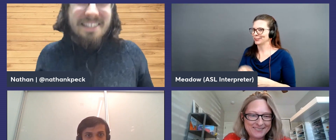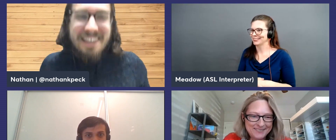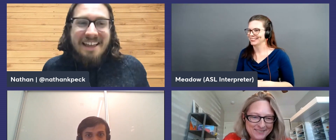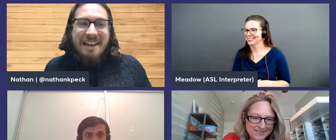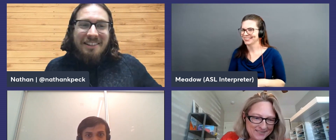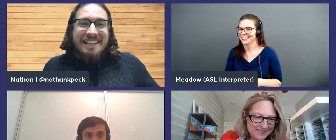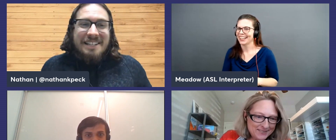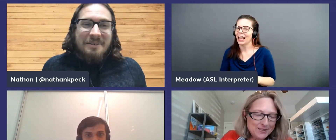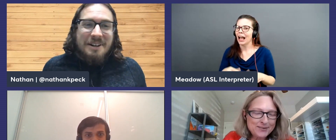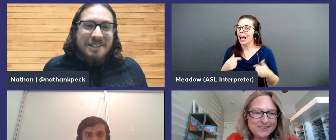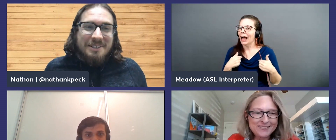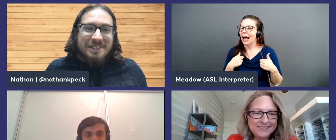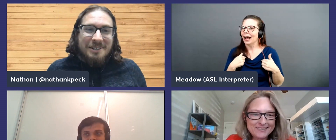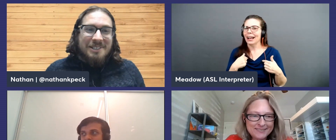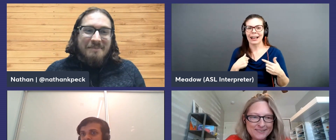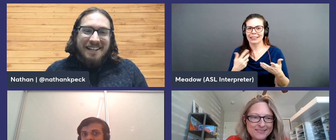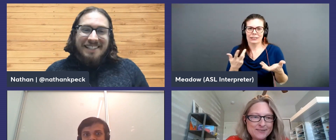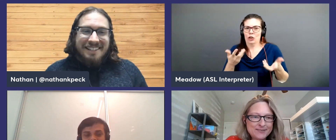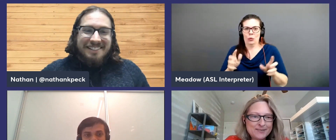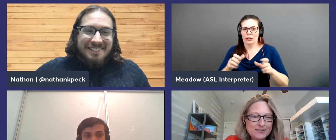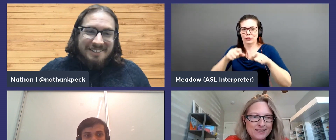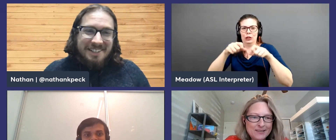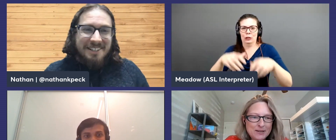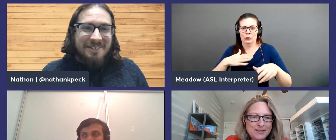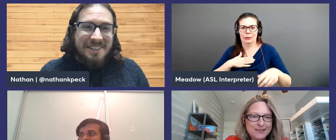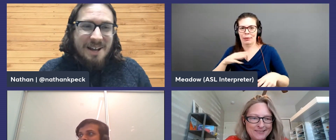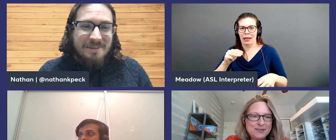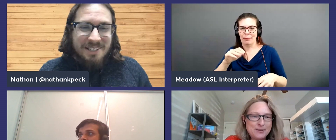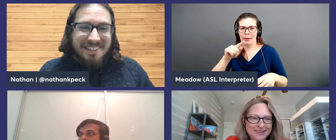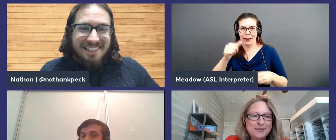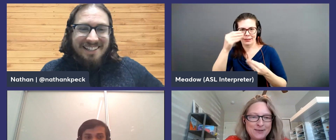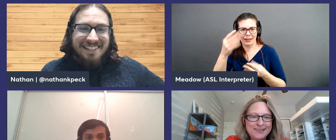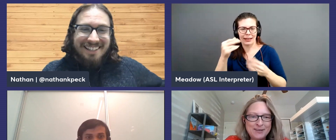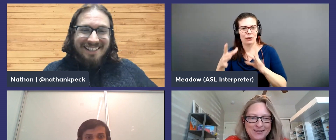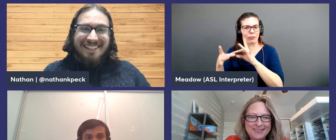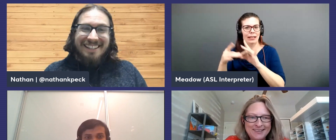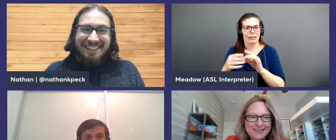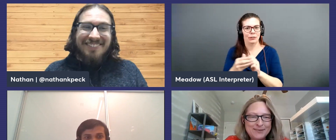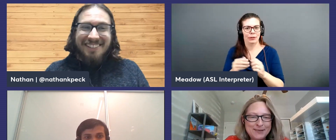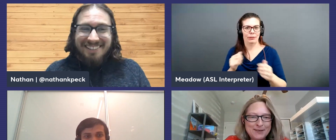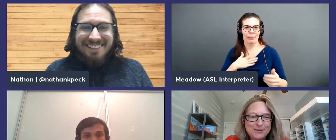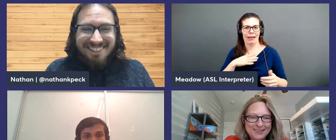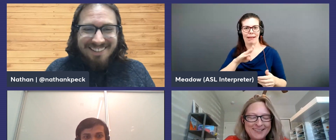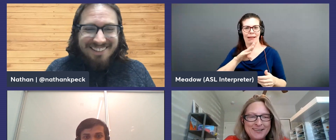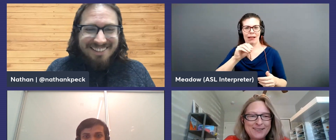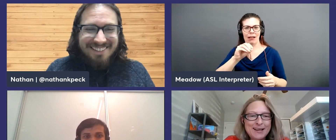'Cause the last thing I wanna do is lose the metadata associated with an object that I had uploaded.